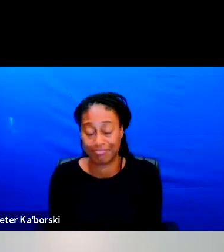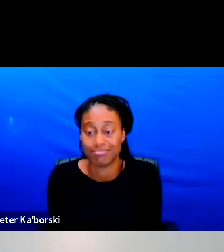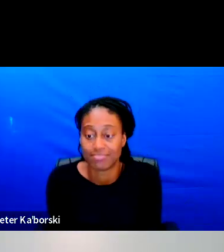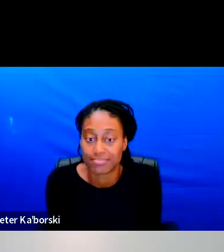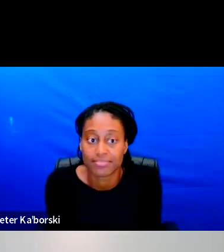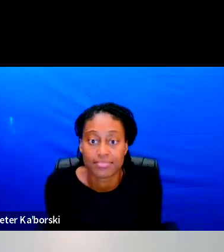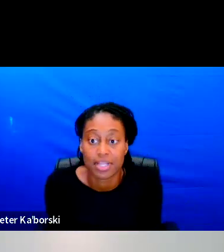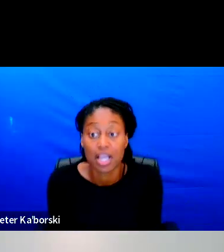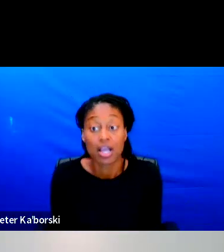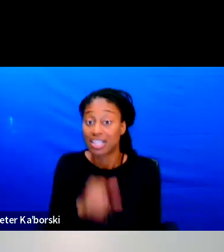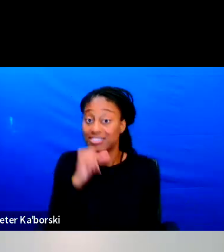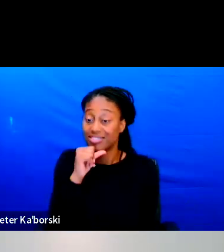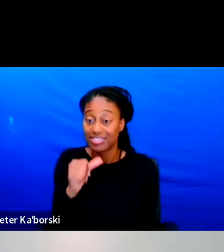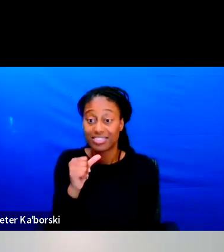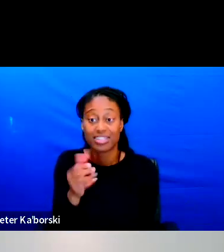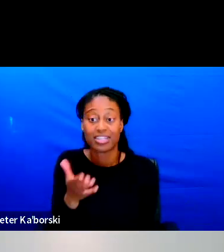Kyle Kleist: it's not offered through techsoup, either, so.